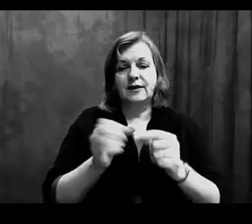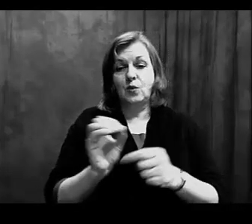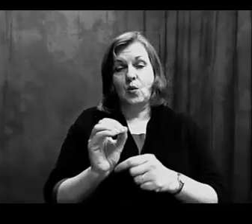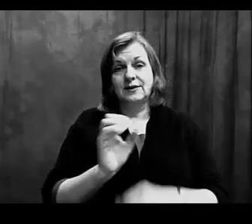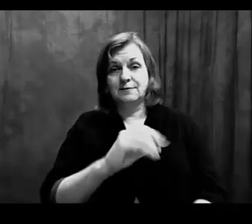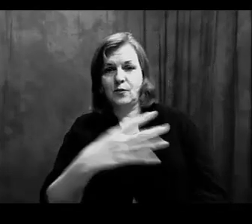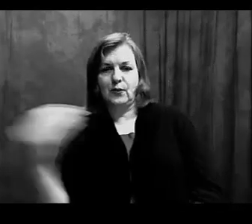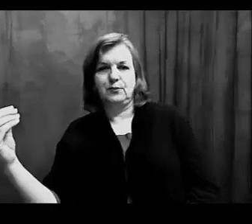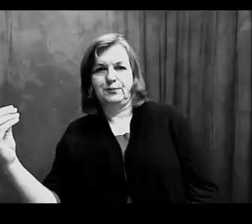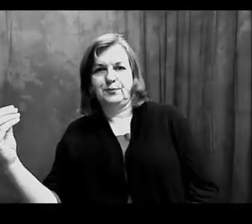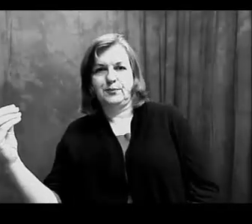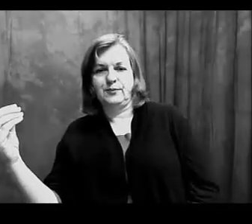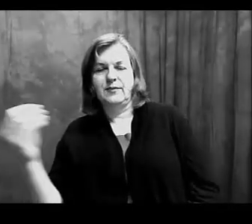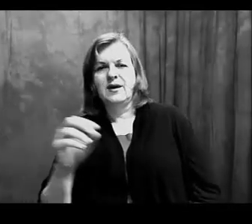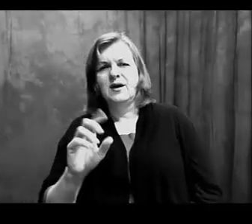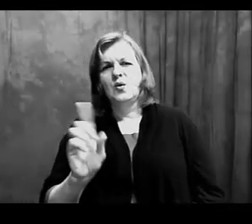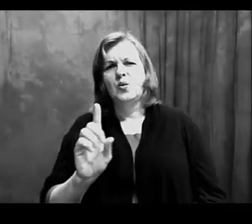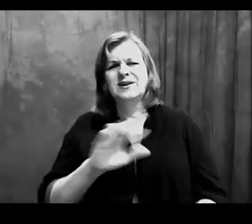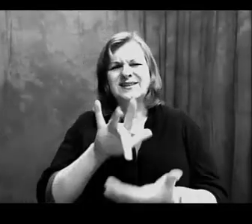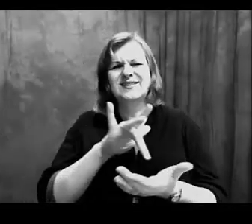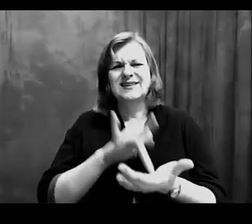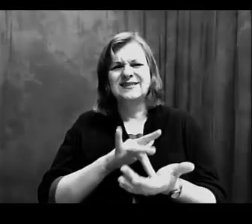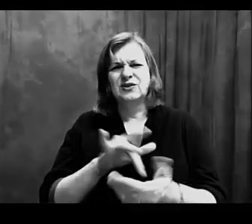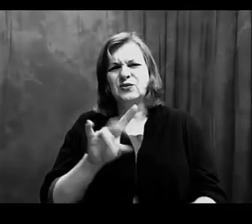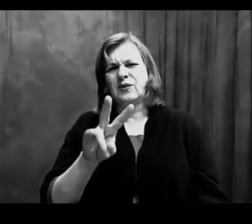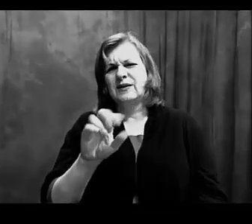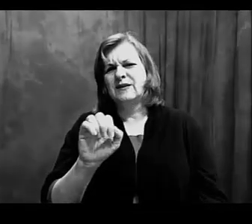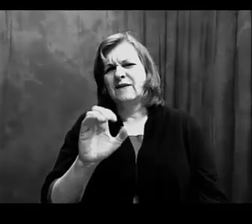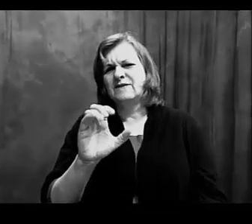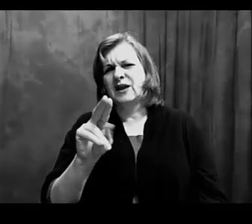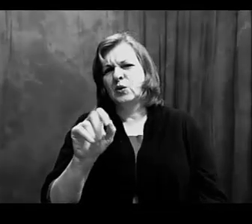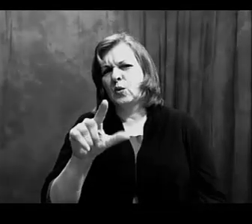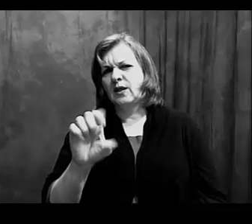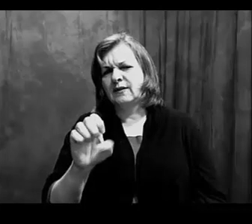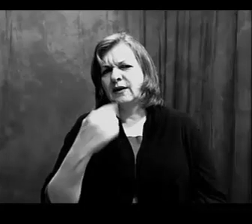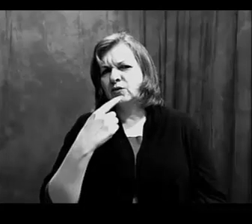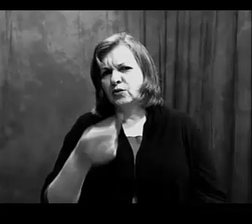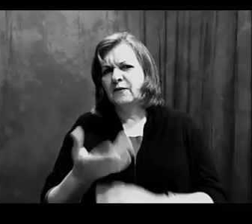allow this organism to move! We have a central vacuole